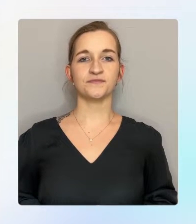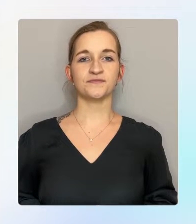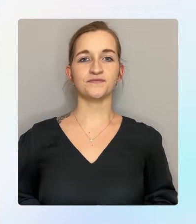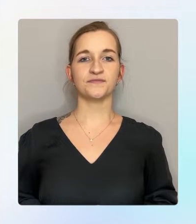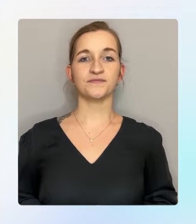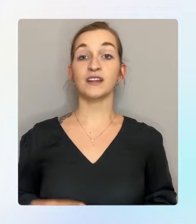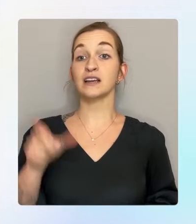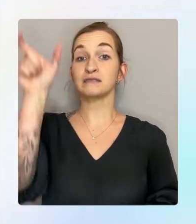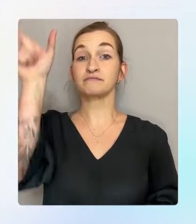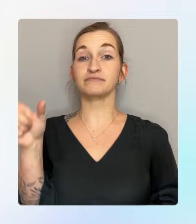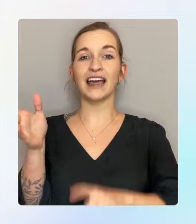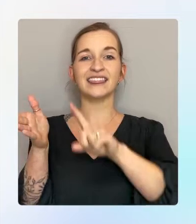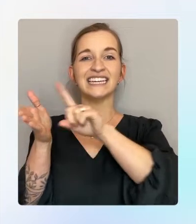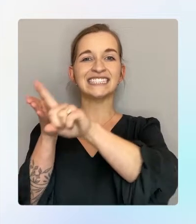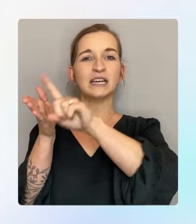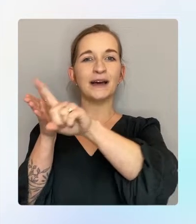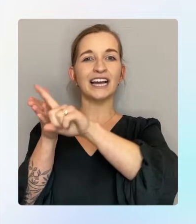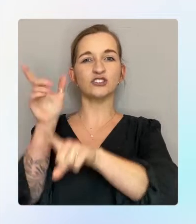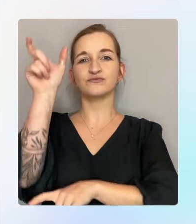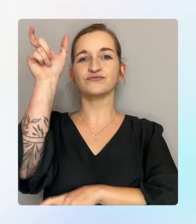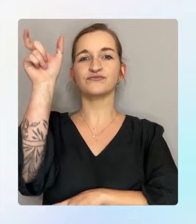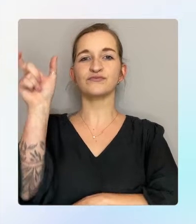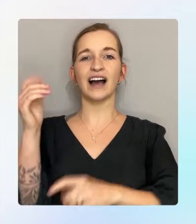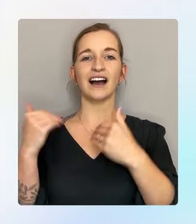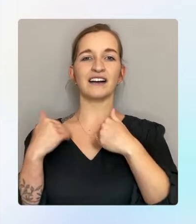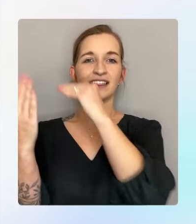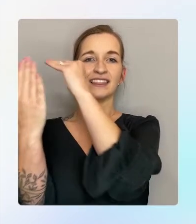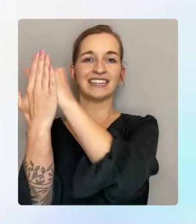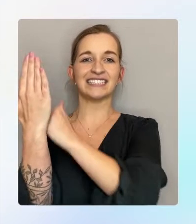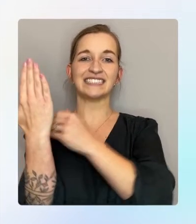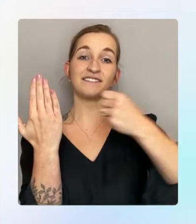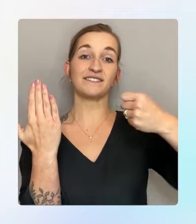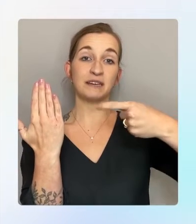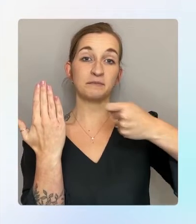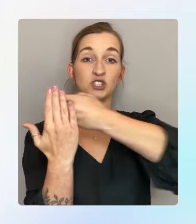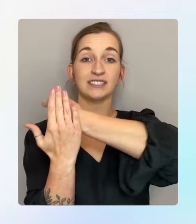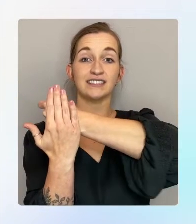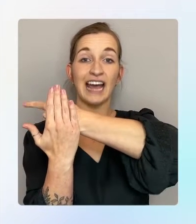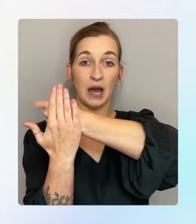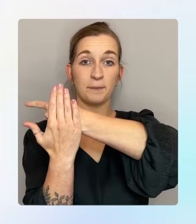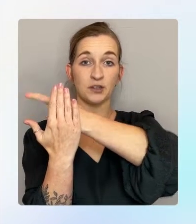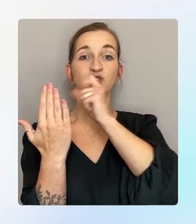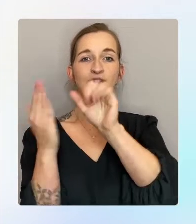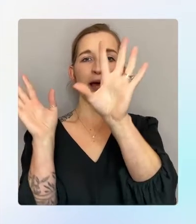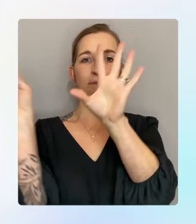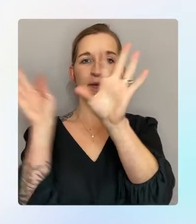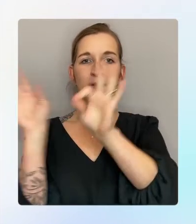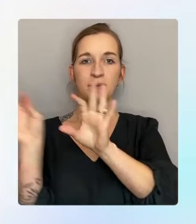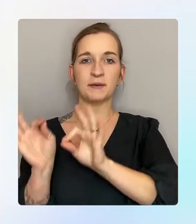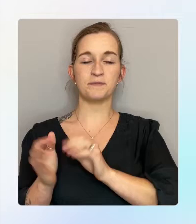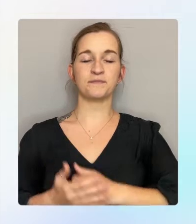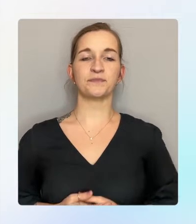On the inspector, you'll notice that we have a list of inputs and outputs that are available for virtual objects.